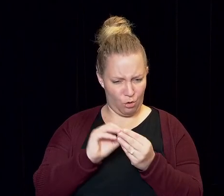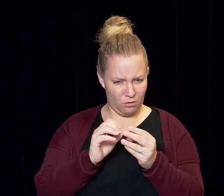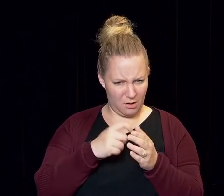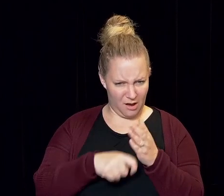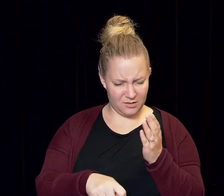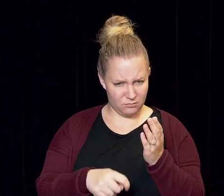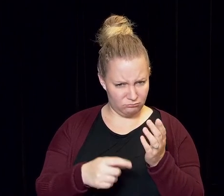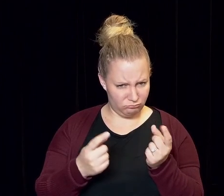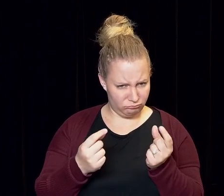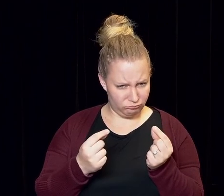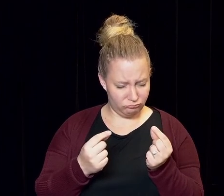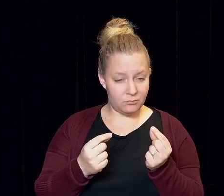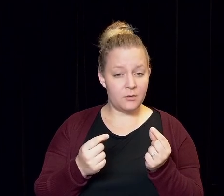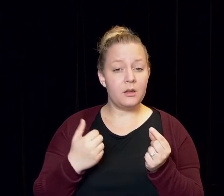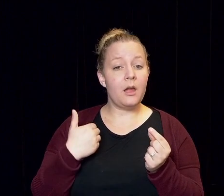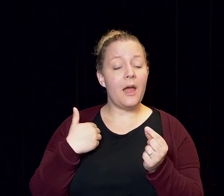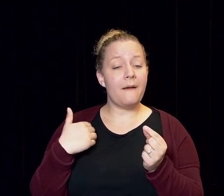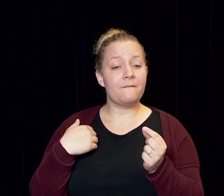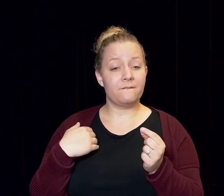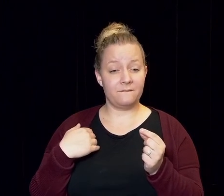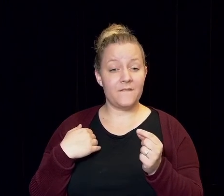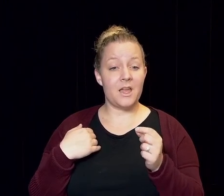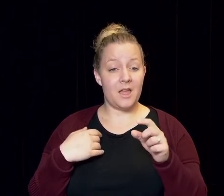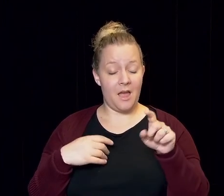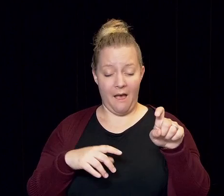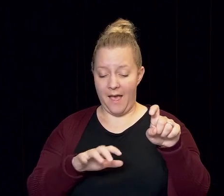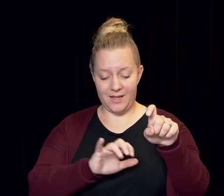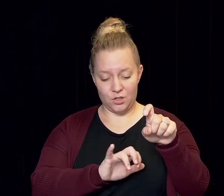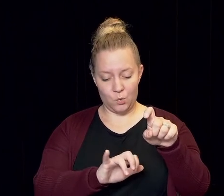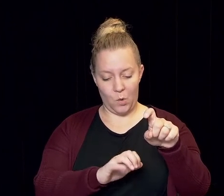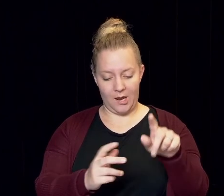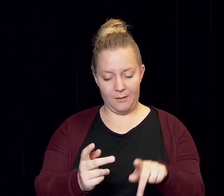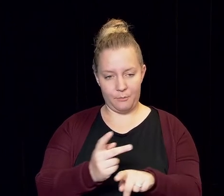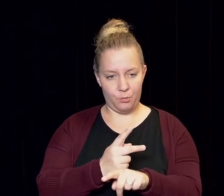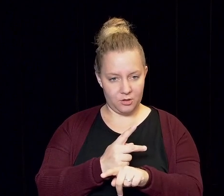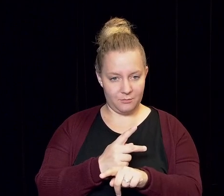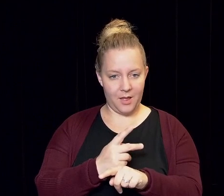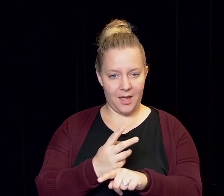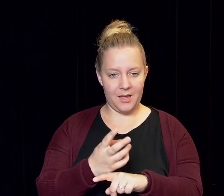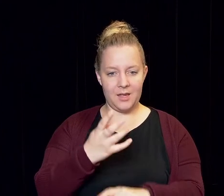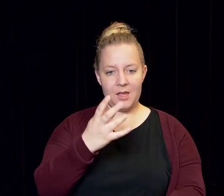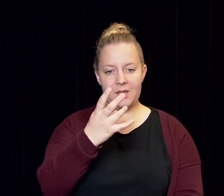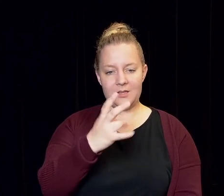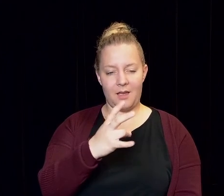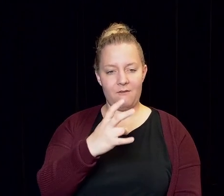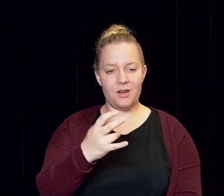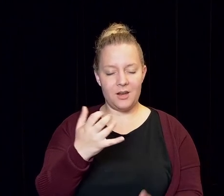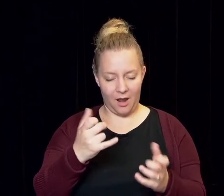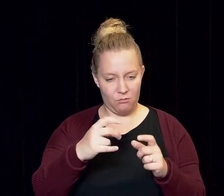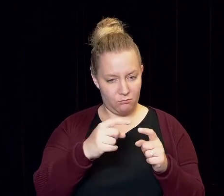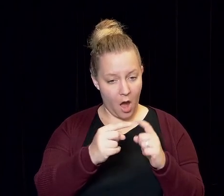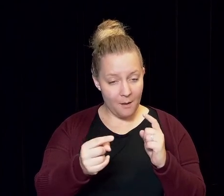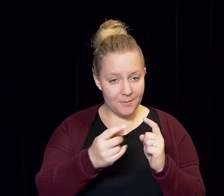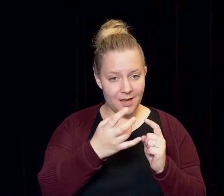So, because I went from x to y and I multiplied by 17, the opposite of multiplying by 17 is